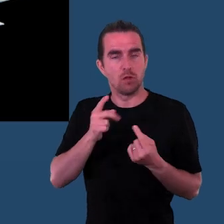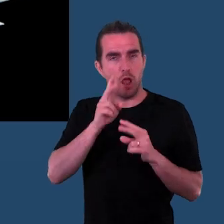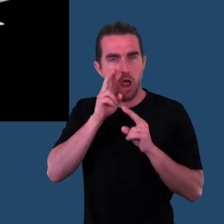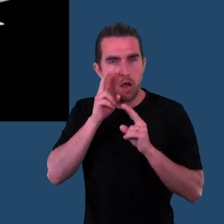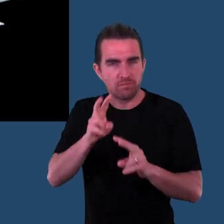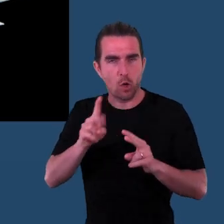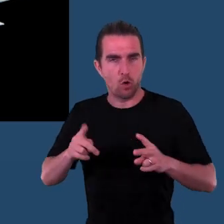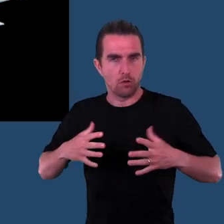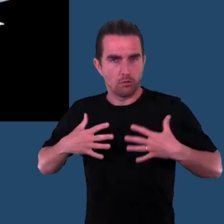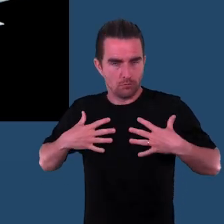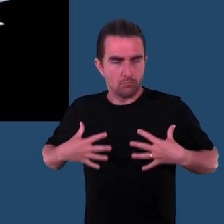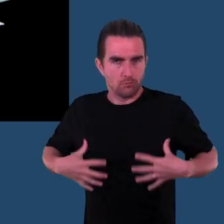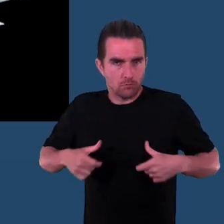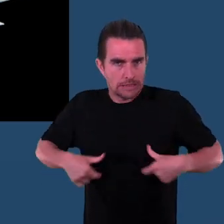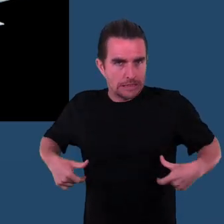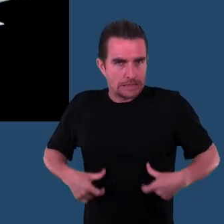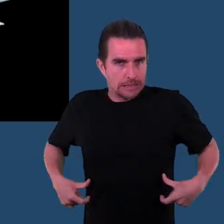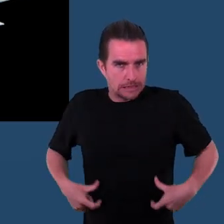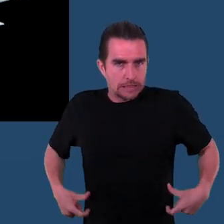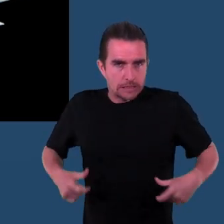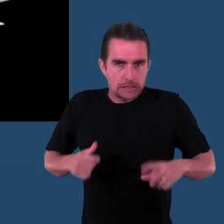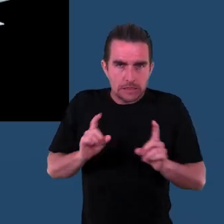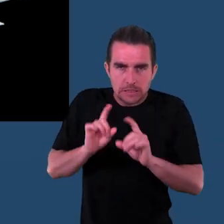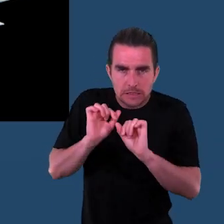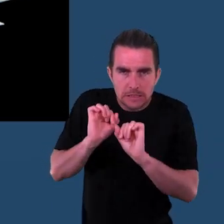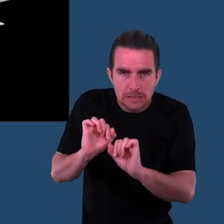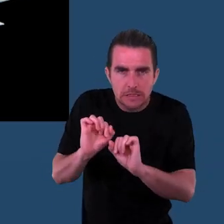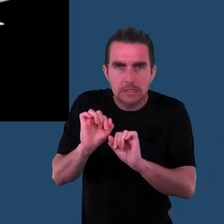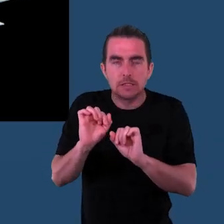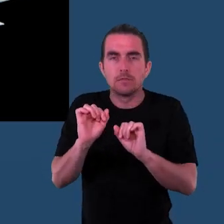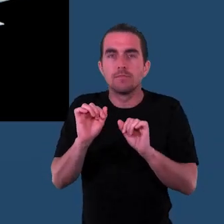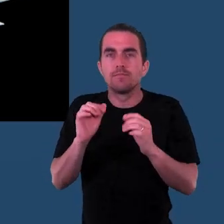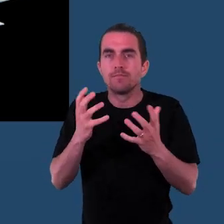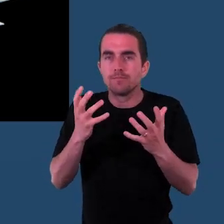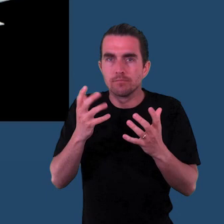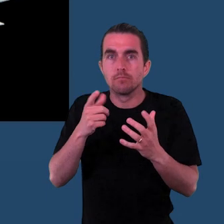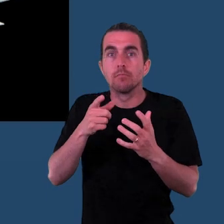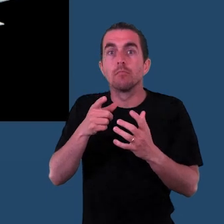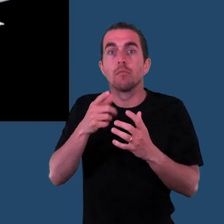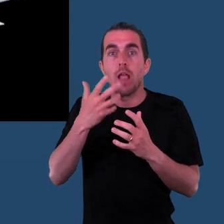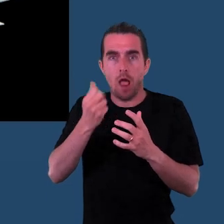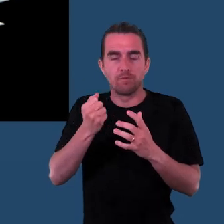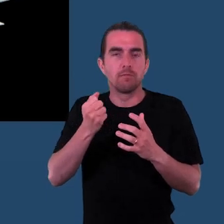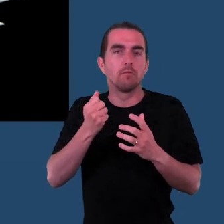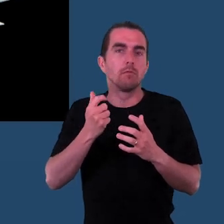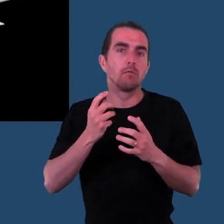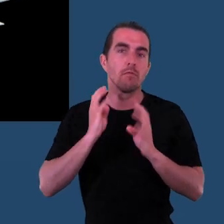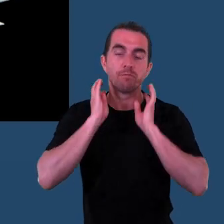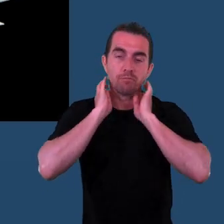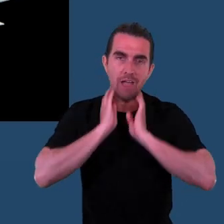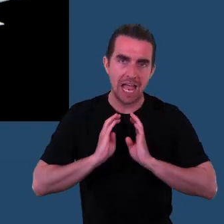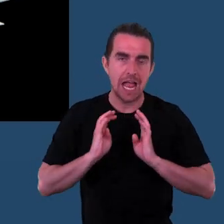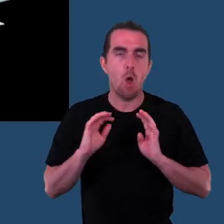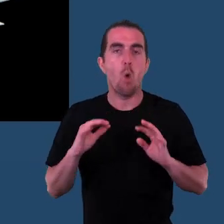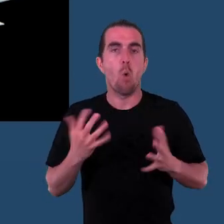is if we look at their skeletal features, they've got a fin, or a paddle,